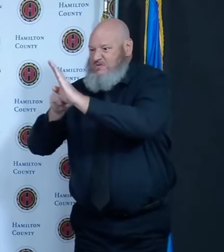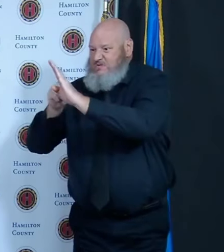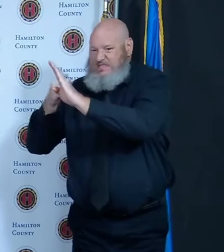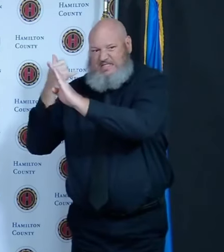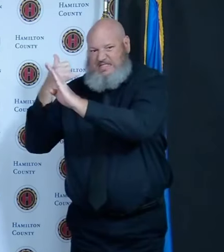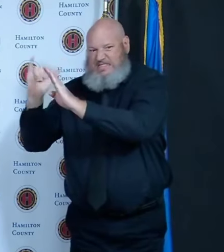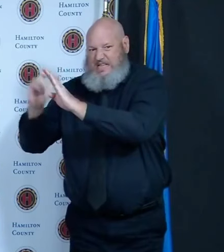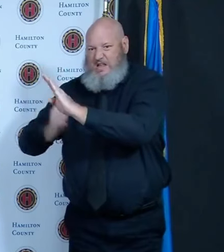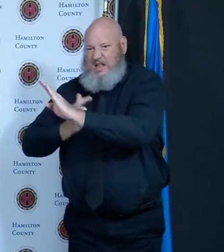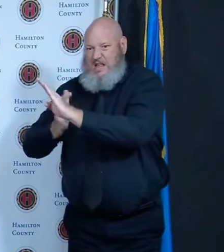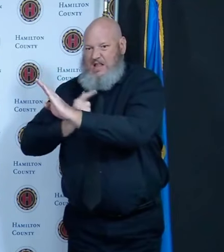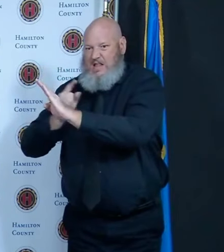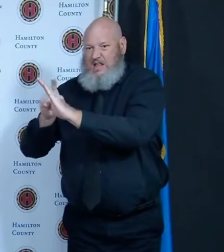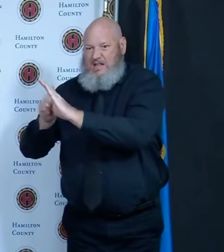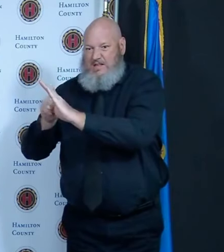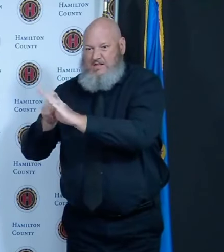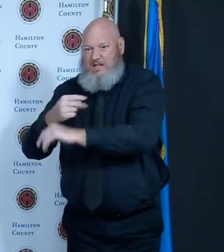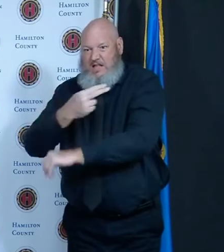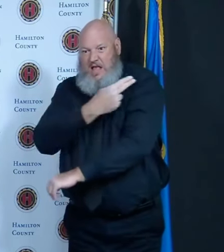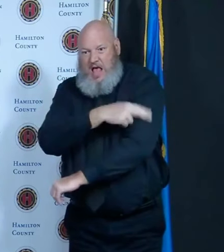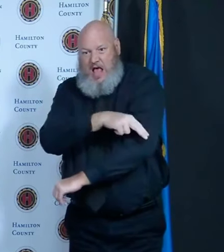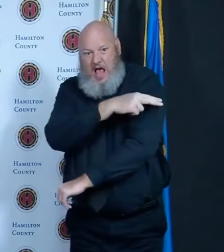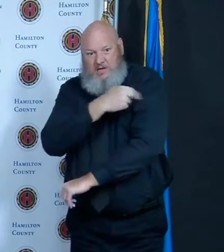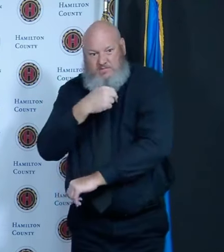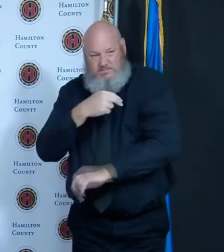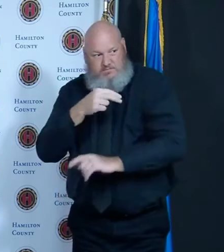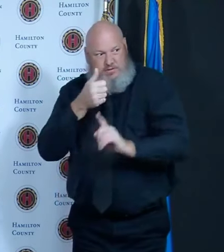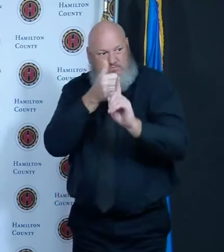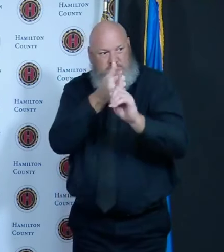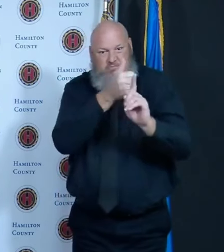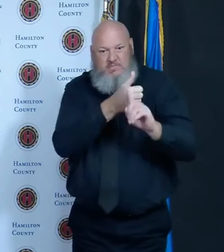show that we can't get ahead of ourselves we have to continue the fight